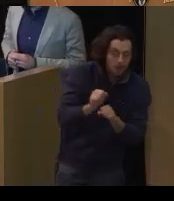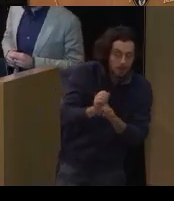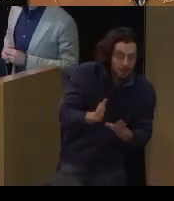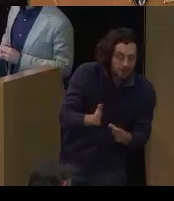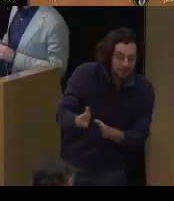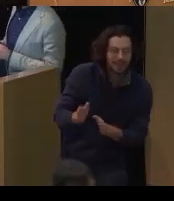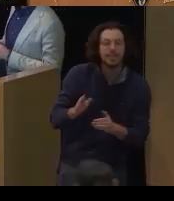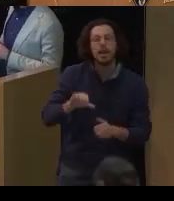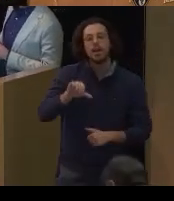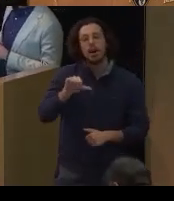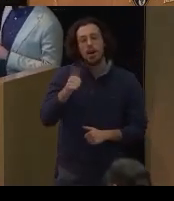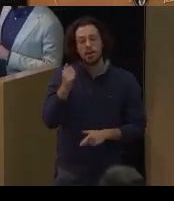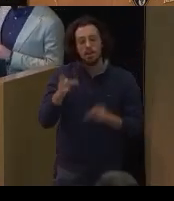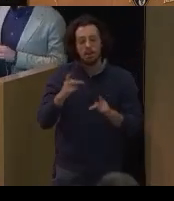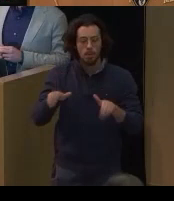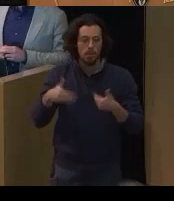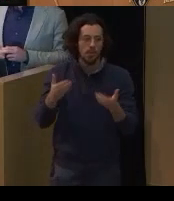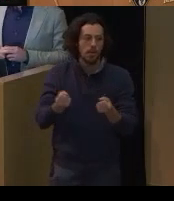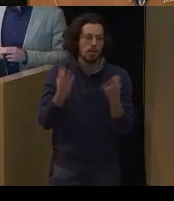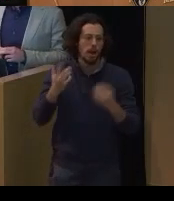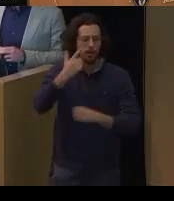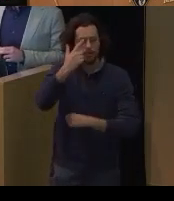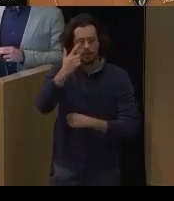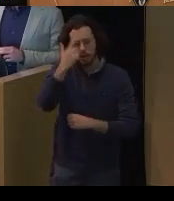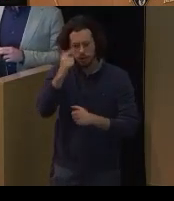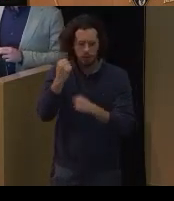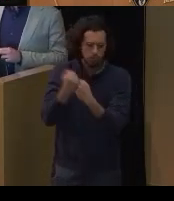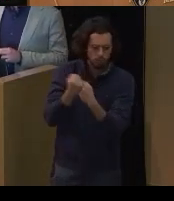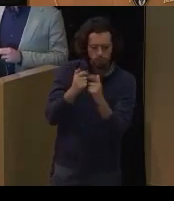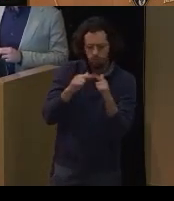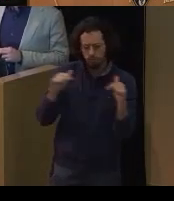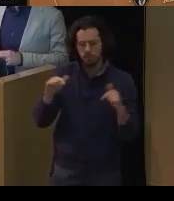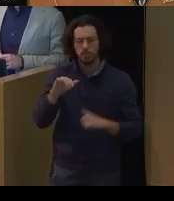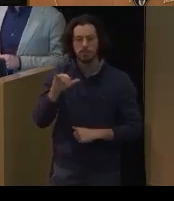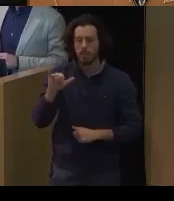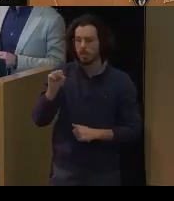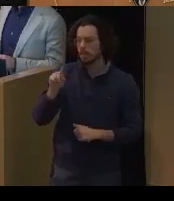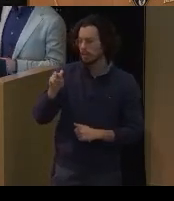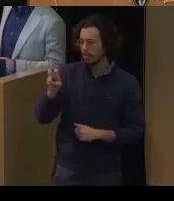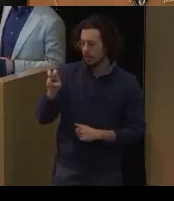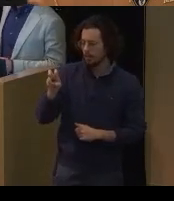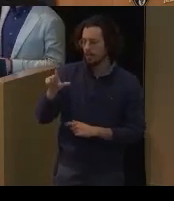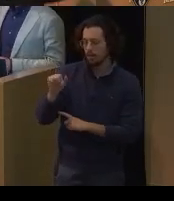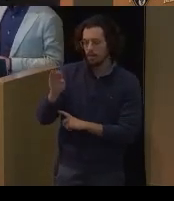who have provided tons of logistical support so people like Steve Lamberti Steve Silverstein